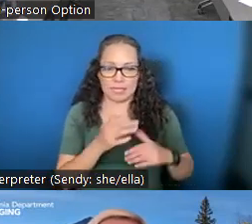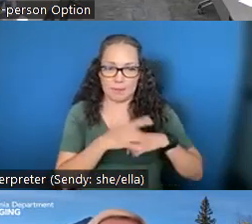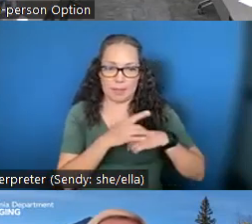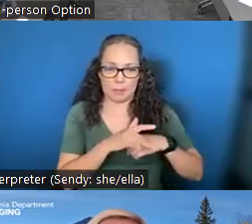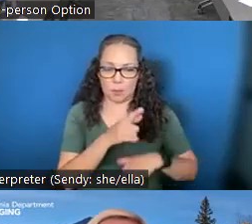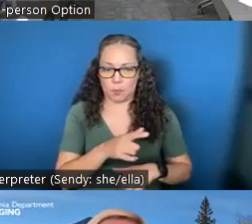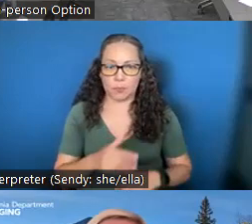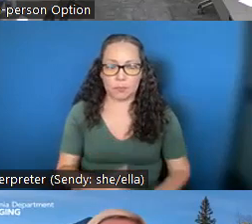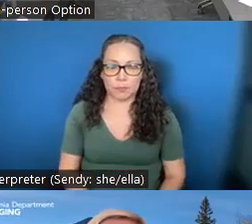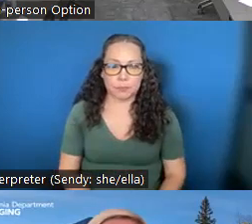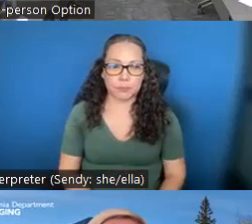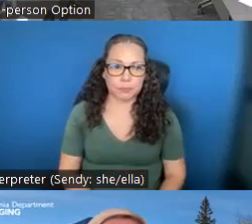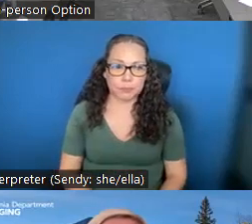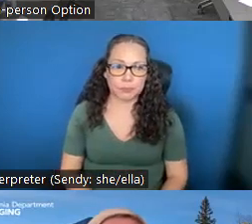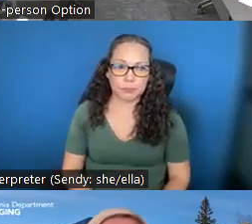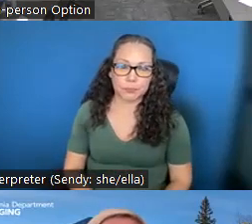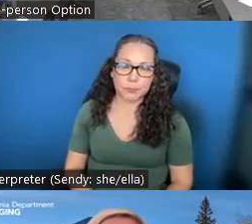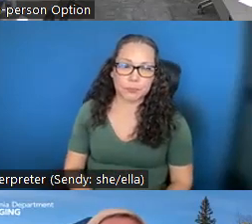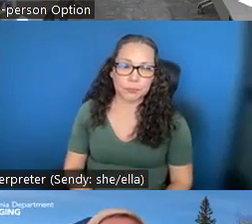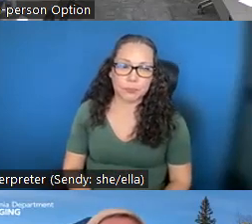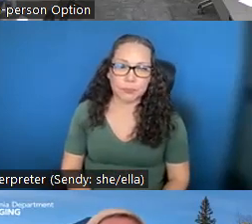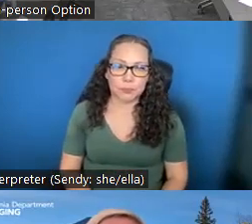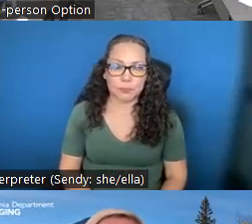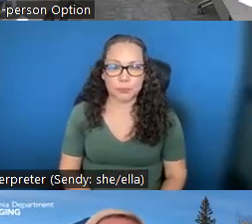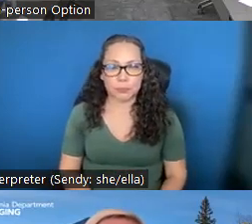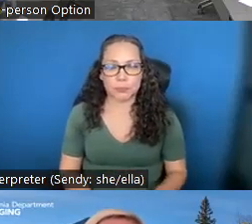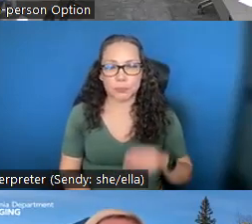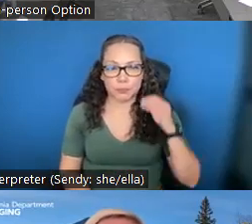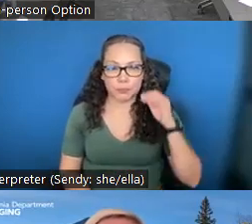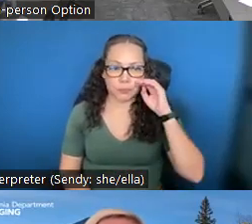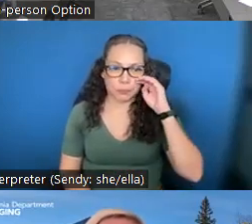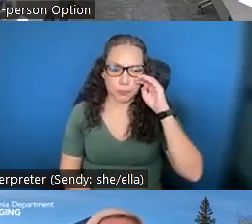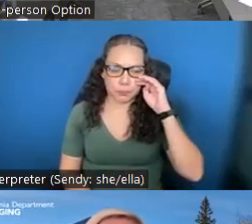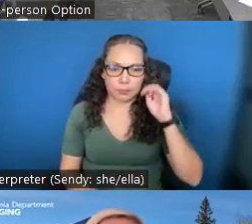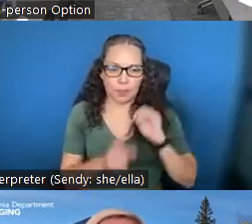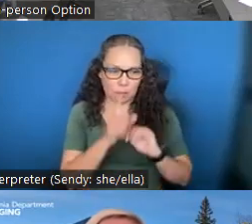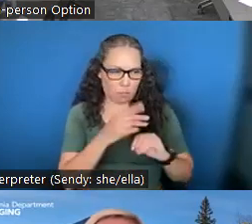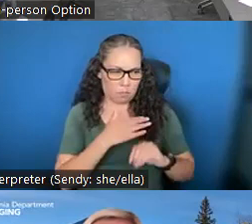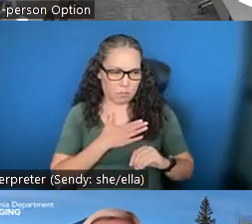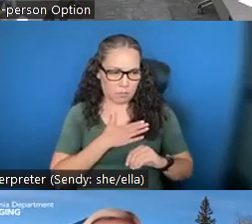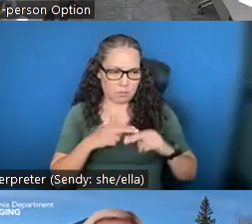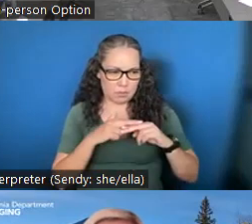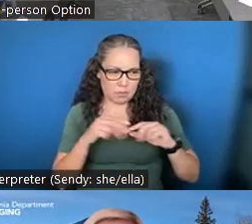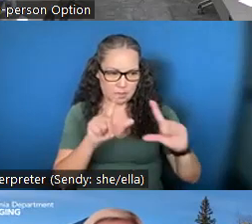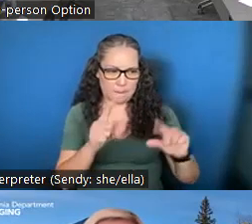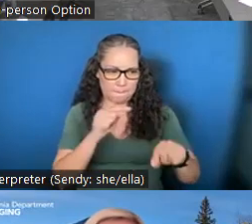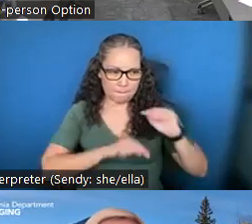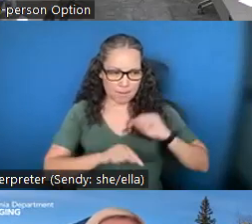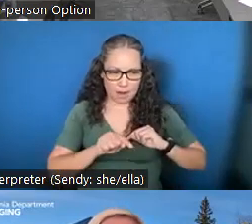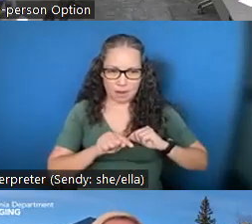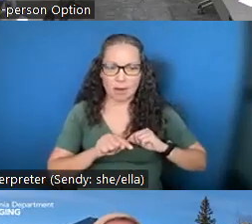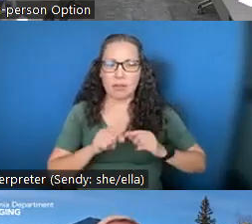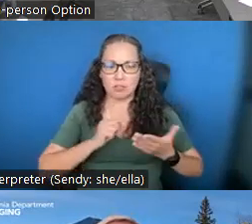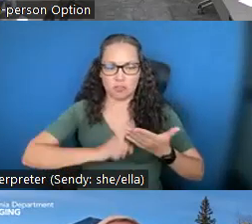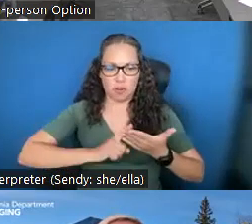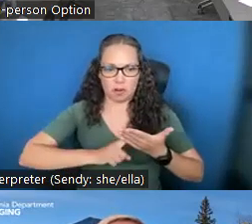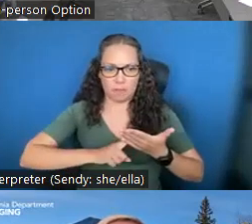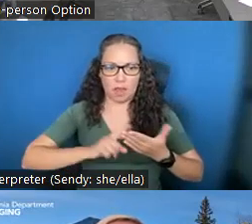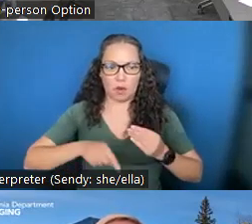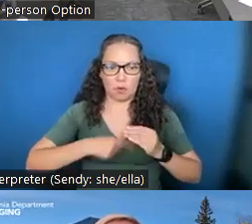please oops we'll go one back for another slide about Trends there we go uh there we